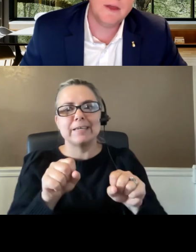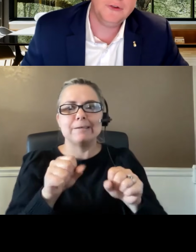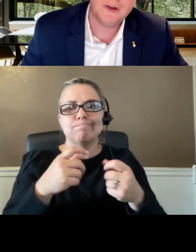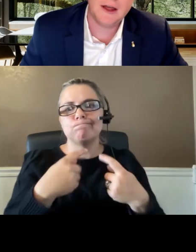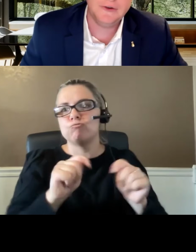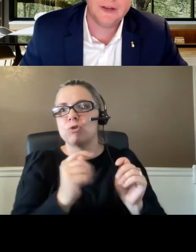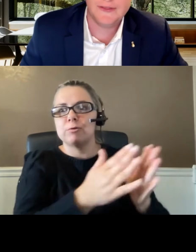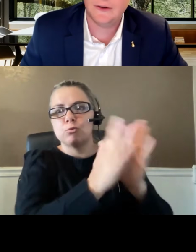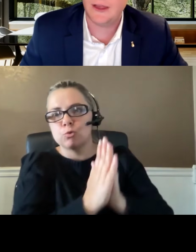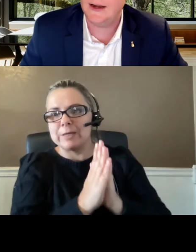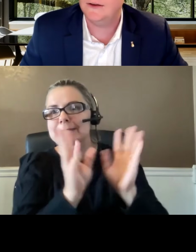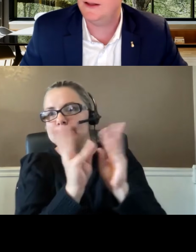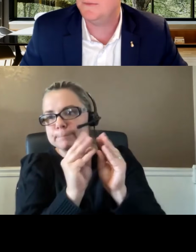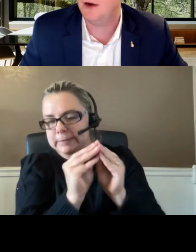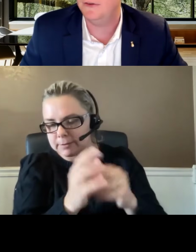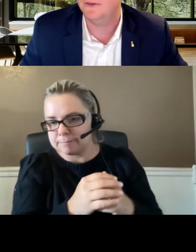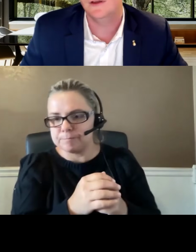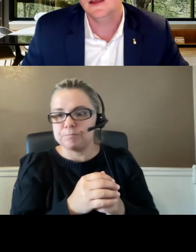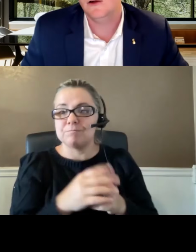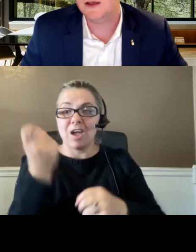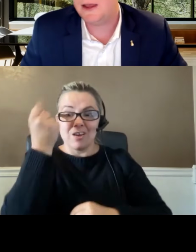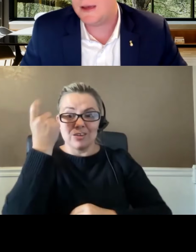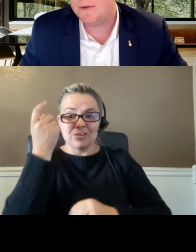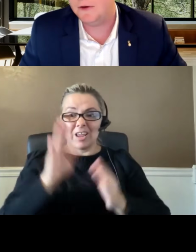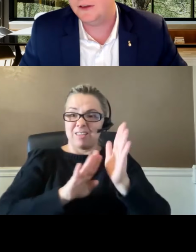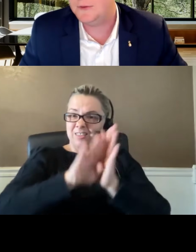Also to understand their design and development process. Okay, we can't meet with your